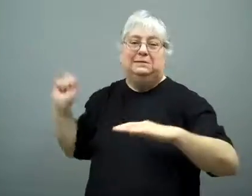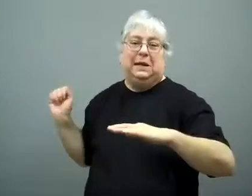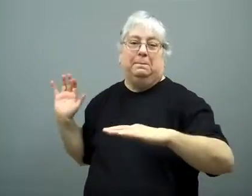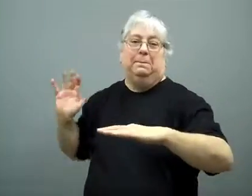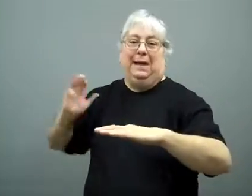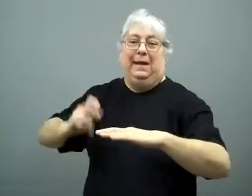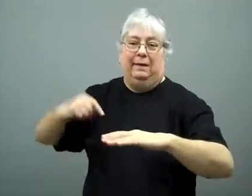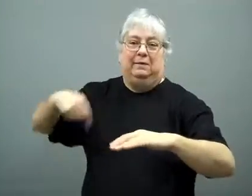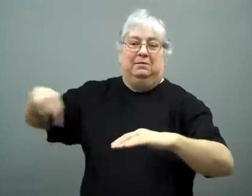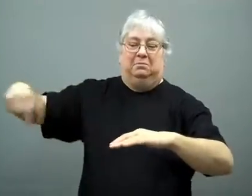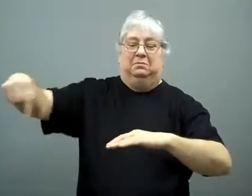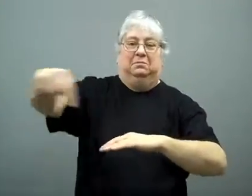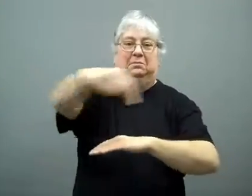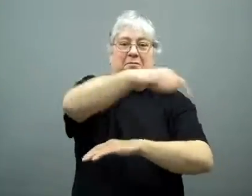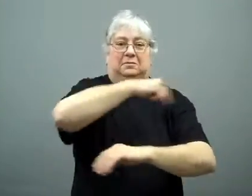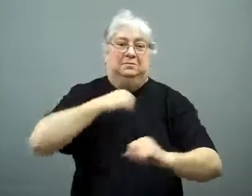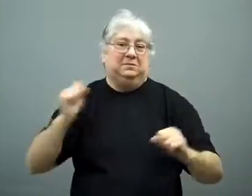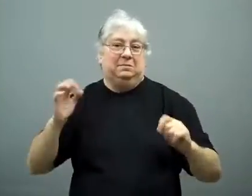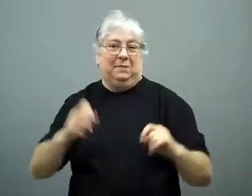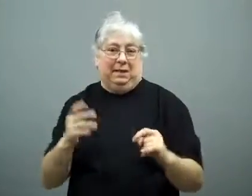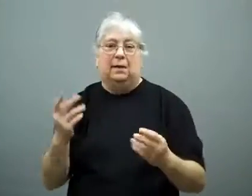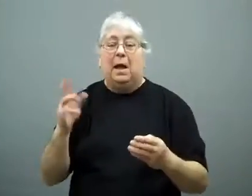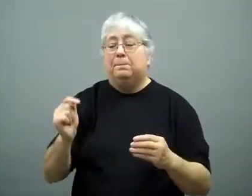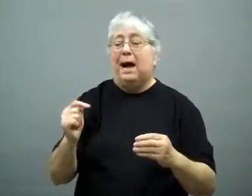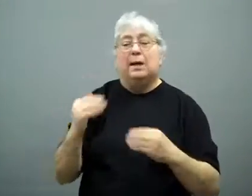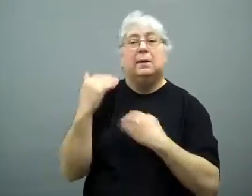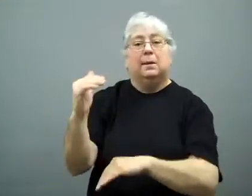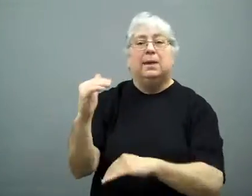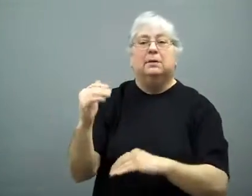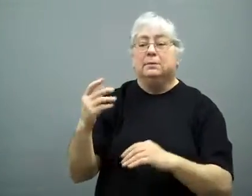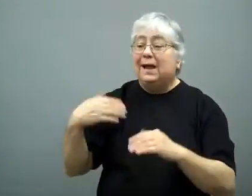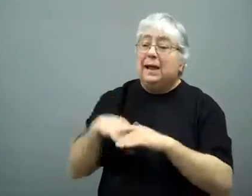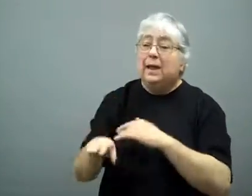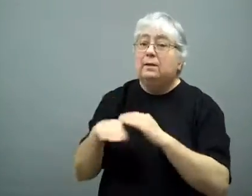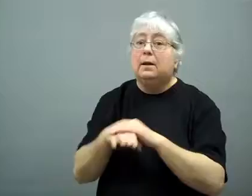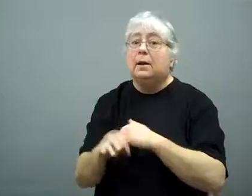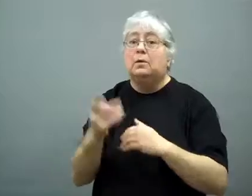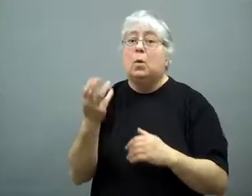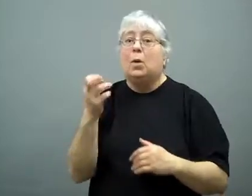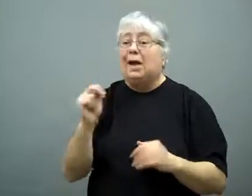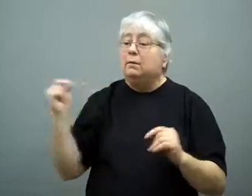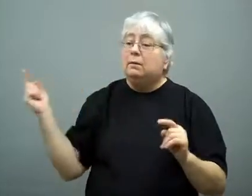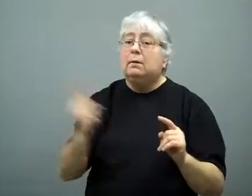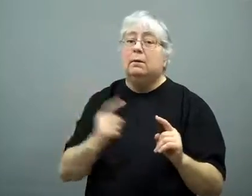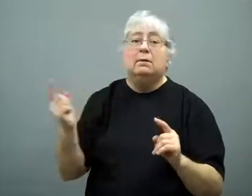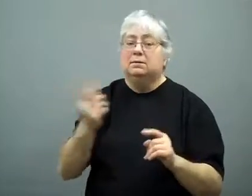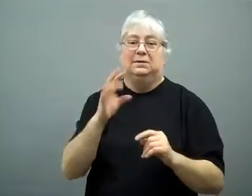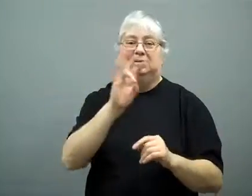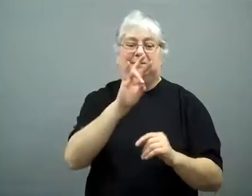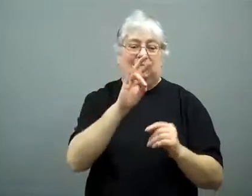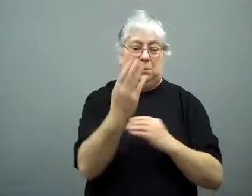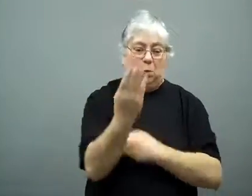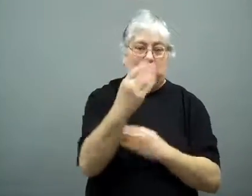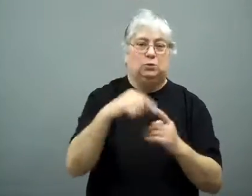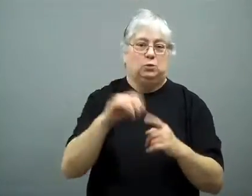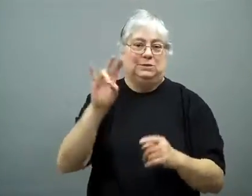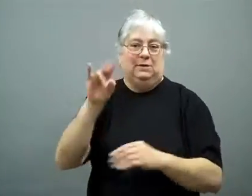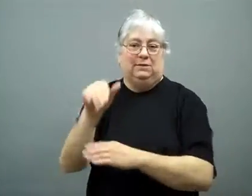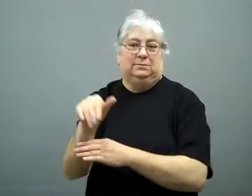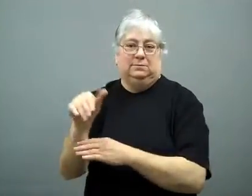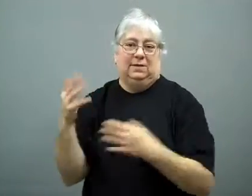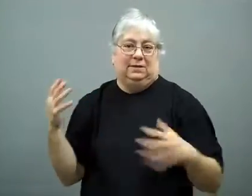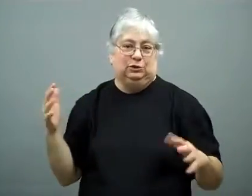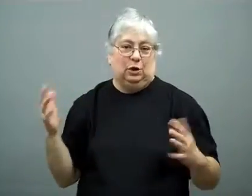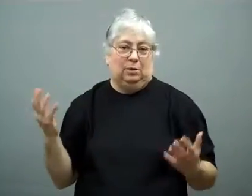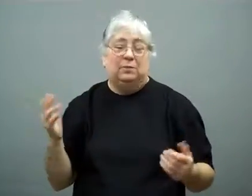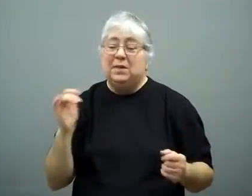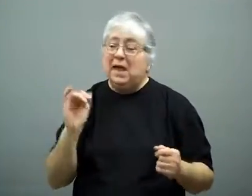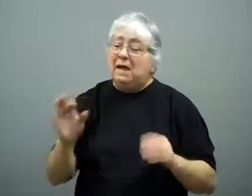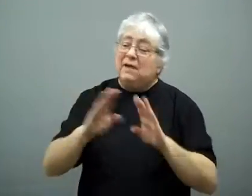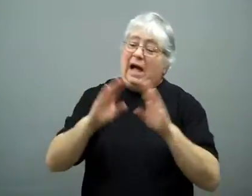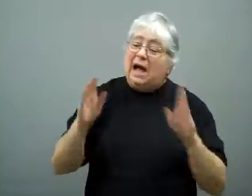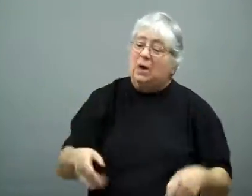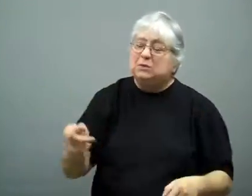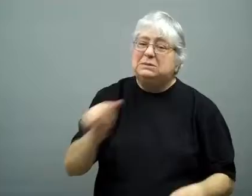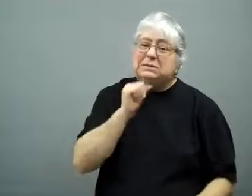were allowed back into their homes.